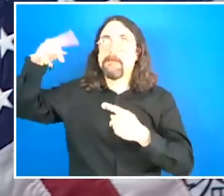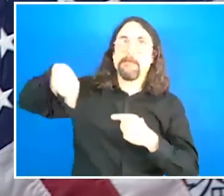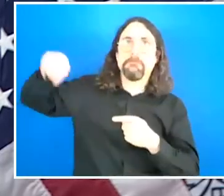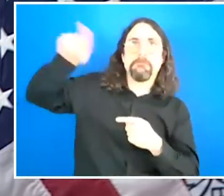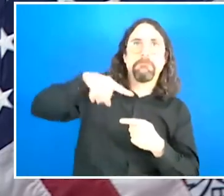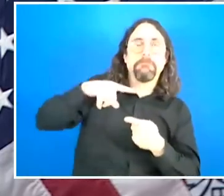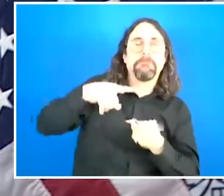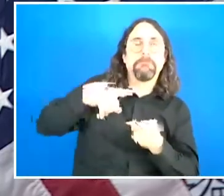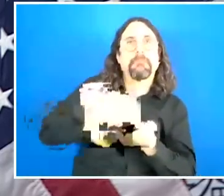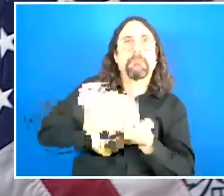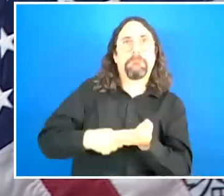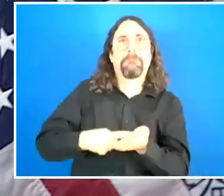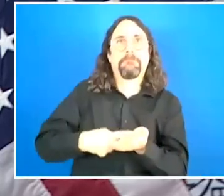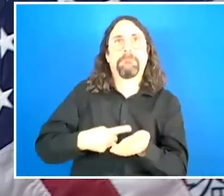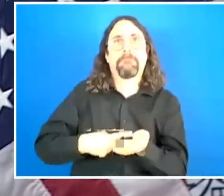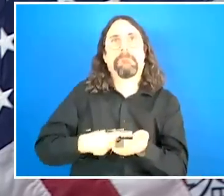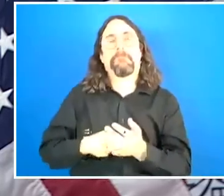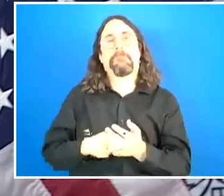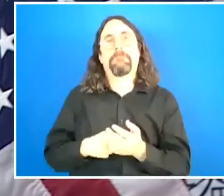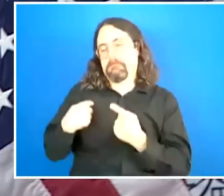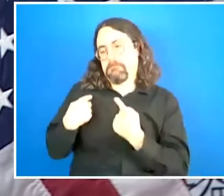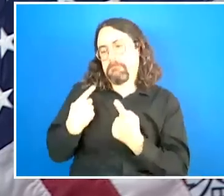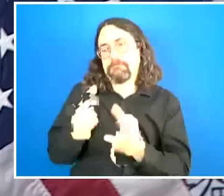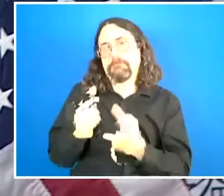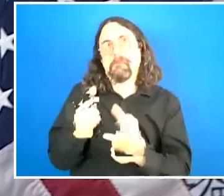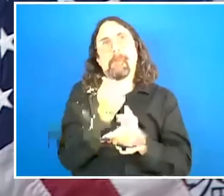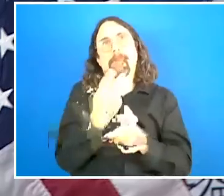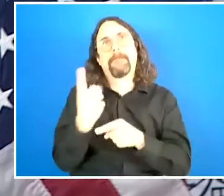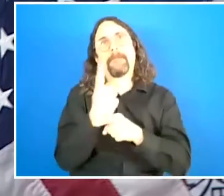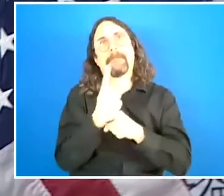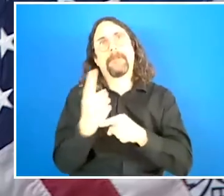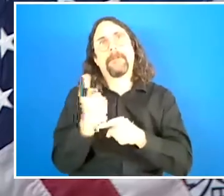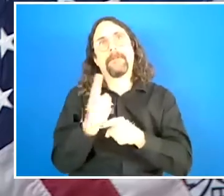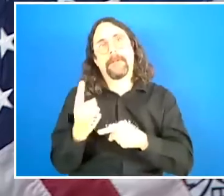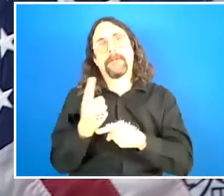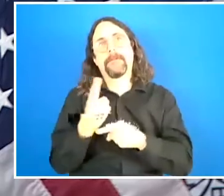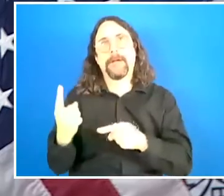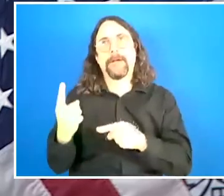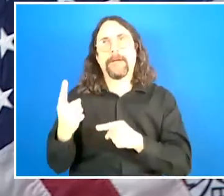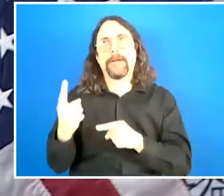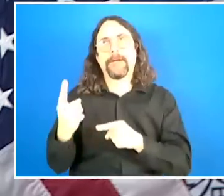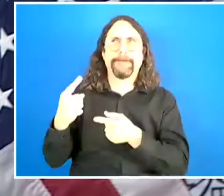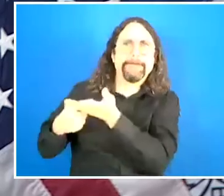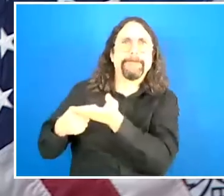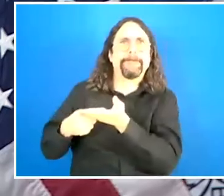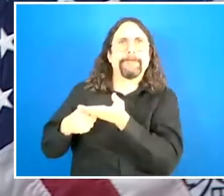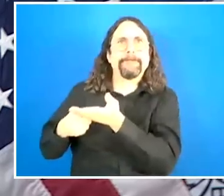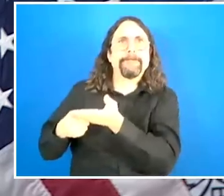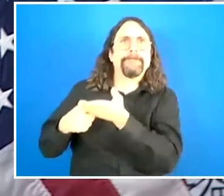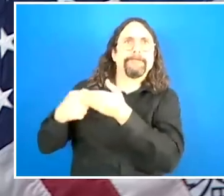OFFICIALS IN THE FEDERAL GOVERNMTEN SO ISTH HAS BEEN GOING ON FOR WEEKS ON ONE LEVEL.